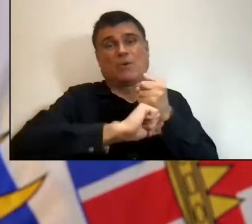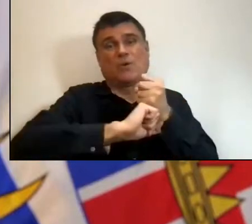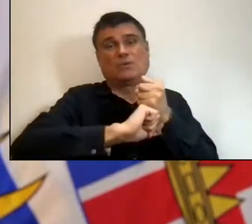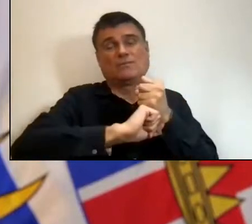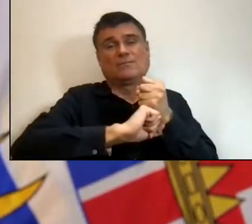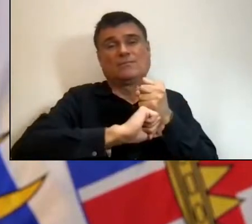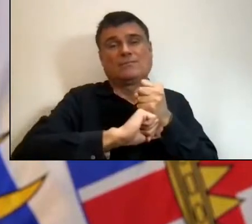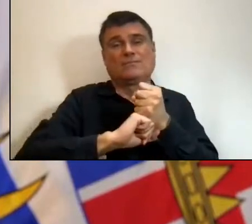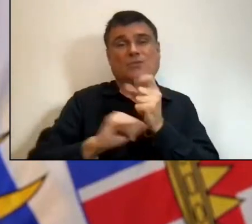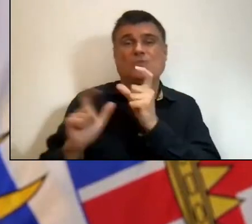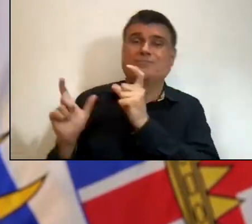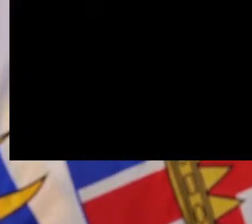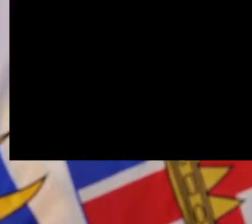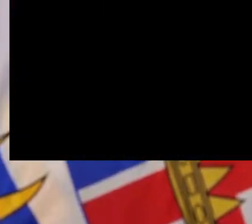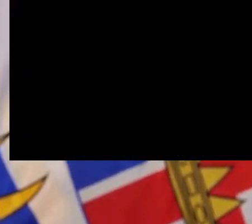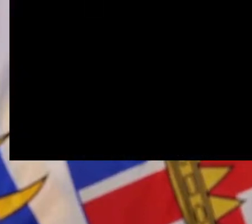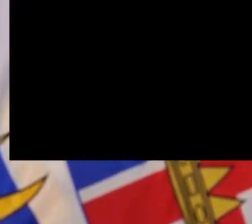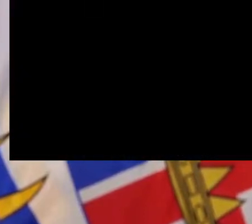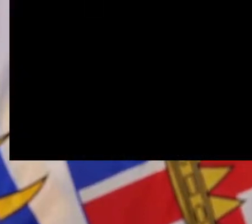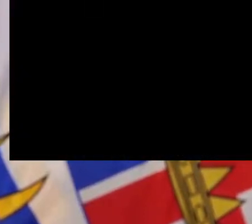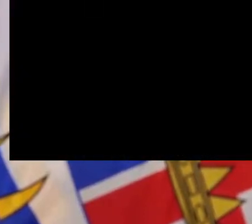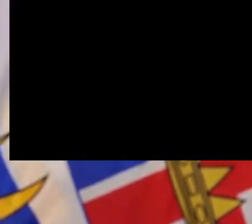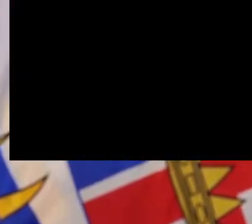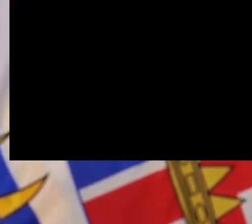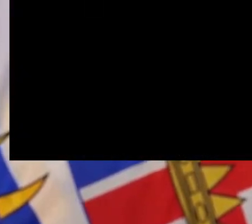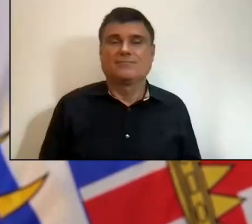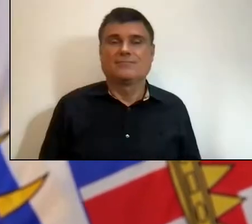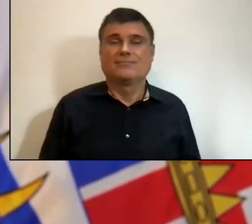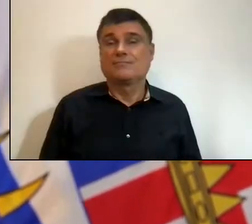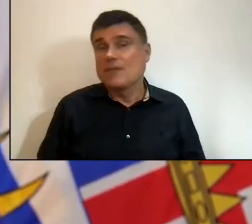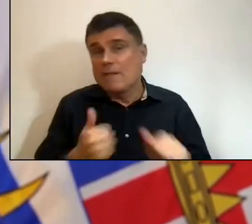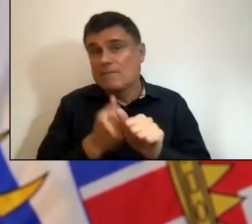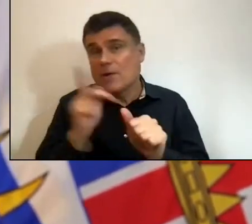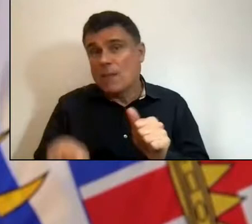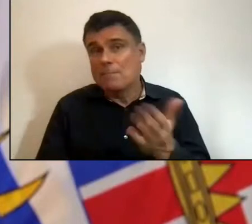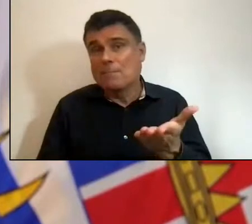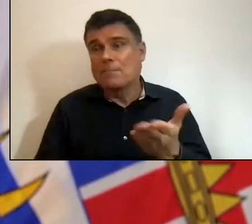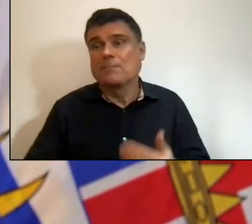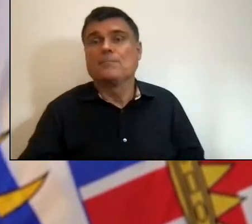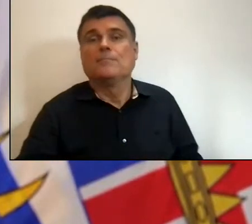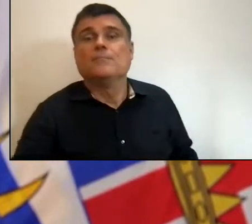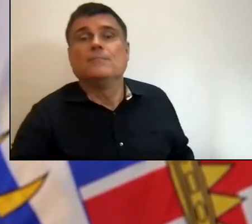Yes, I do. And as we heard many times, the